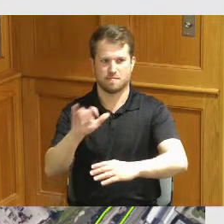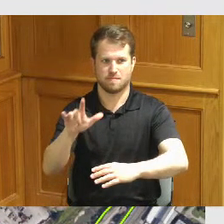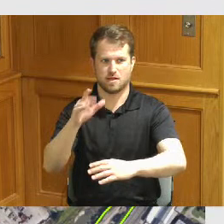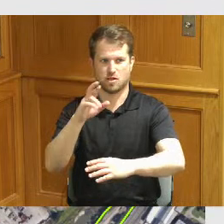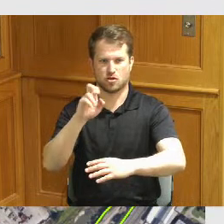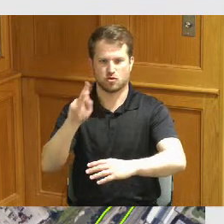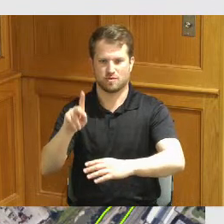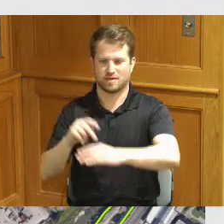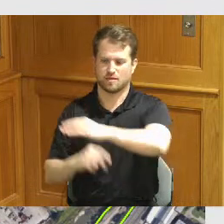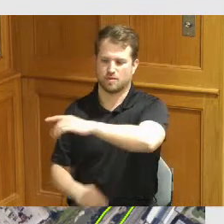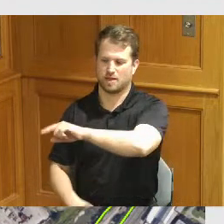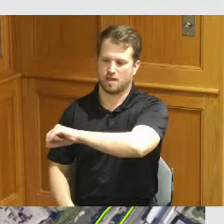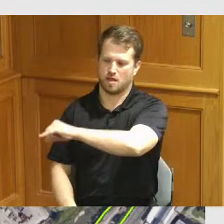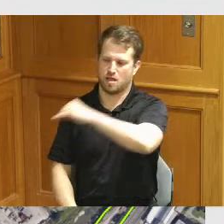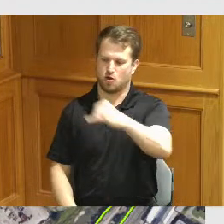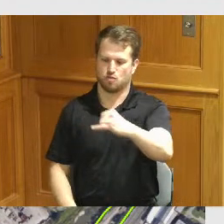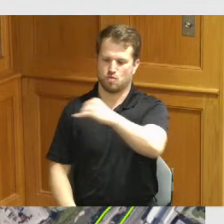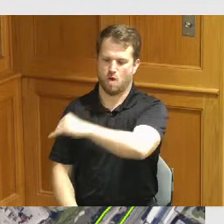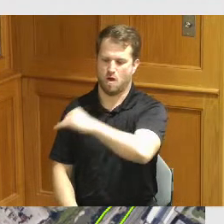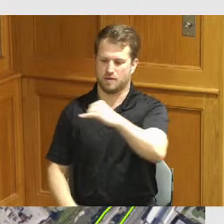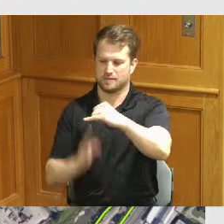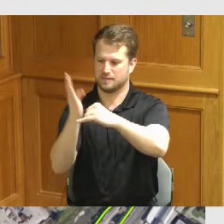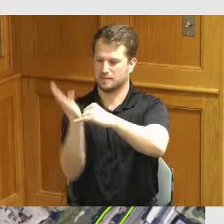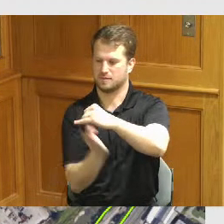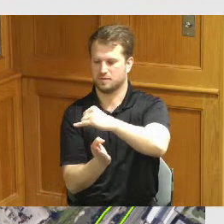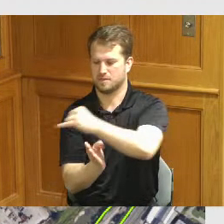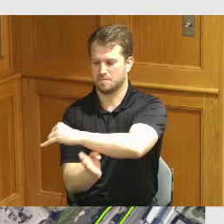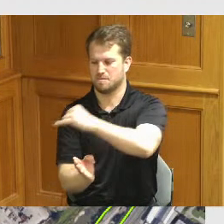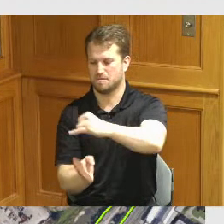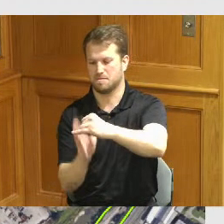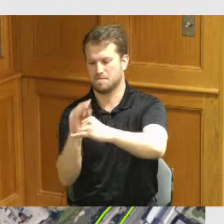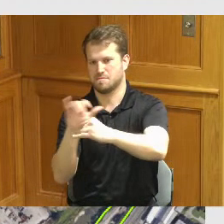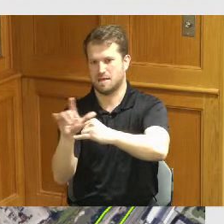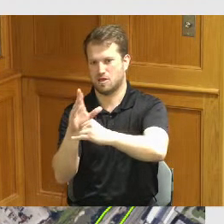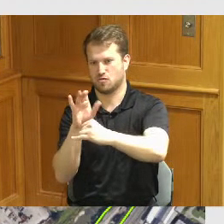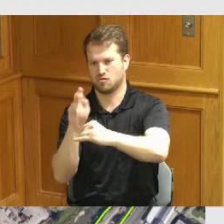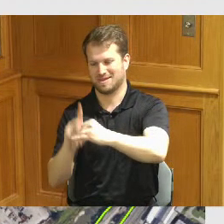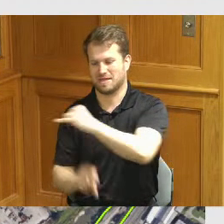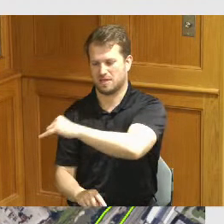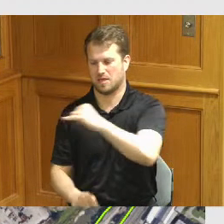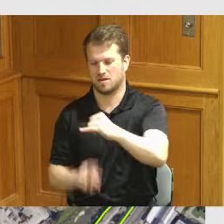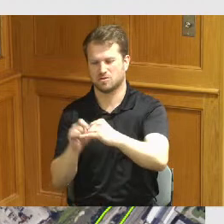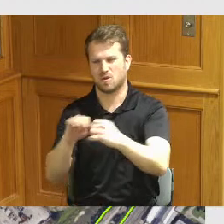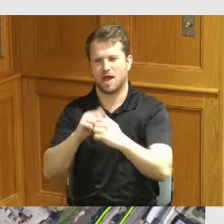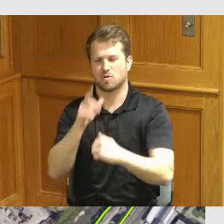you accommodate that are you accommodating as it reaches out over the Mill Creek area